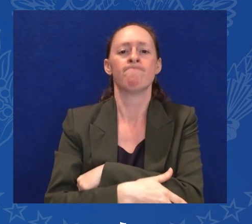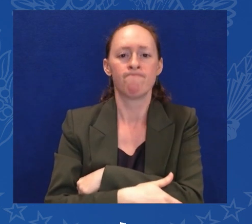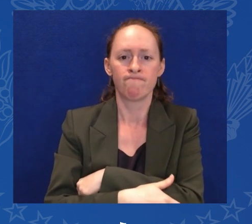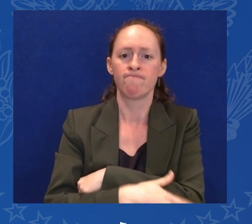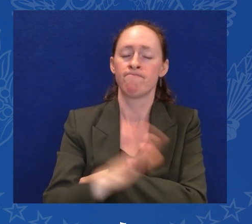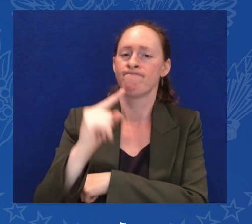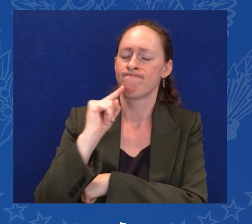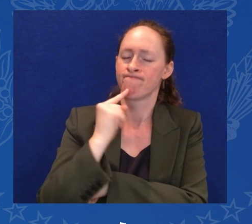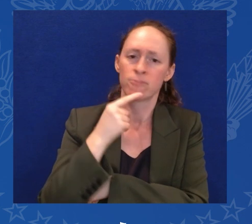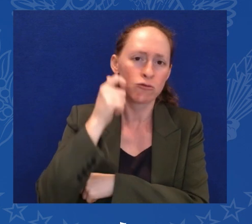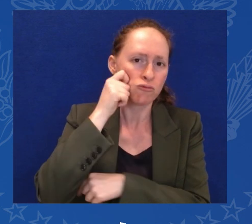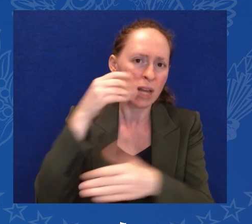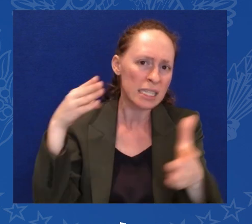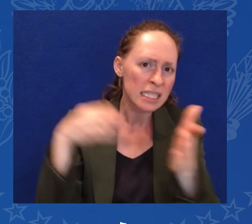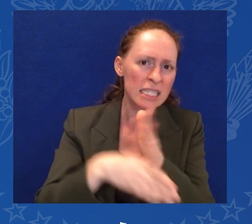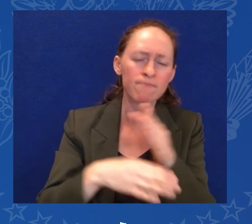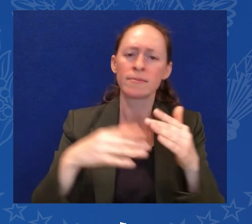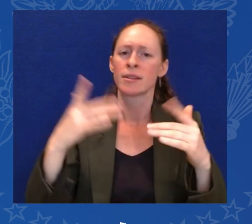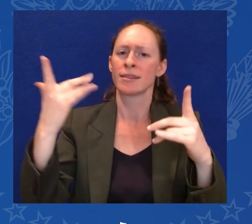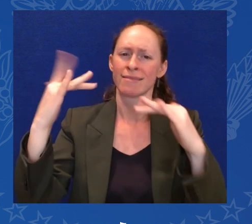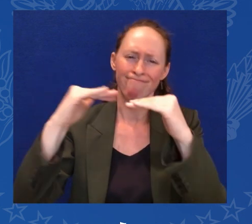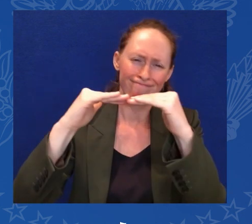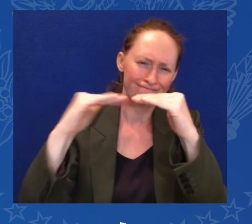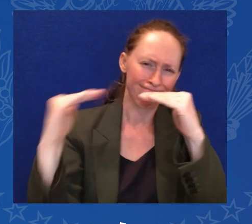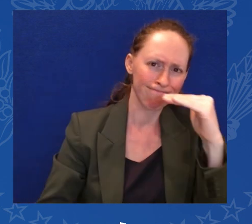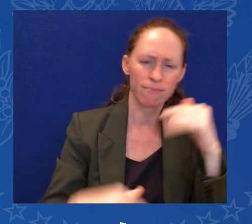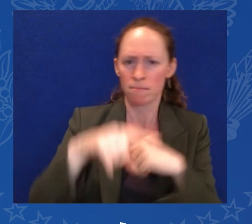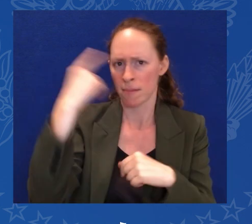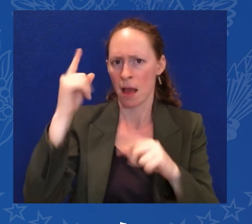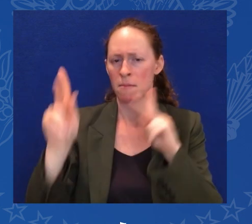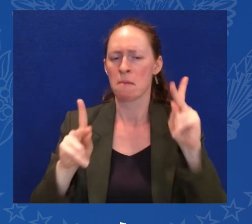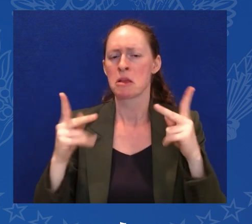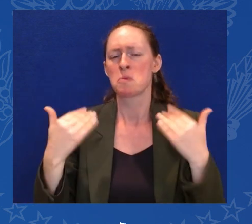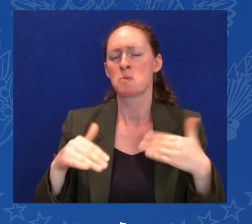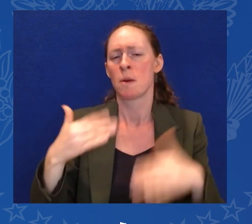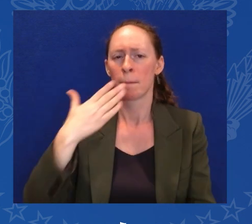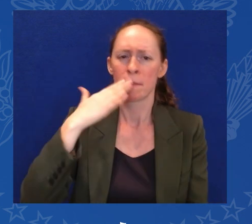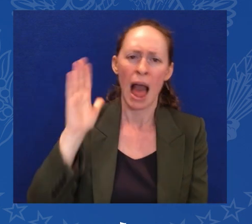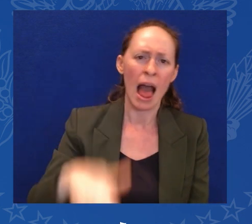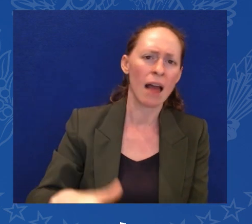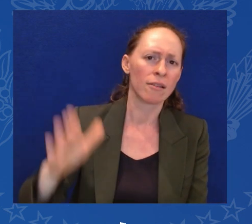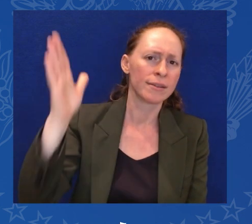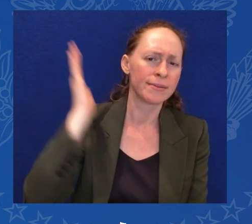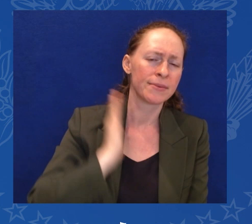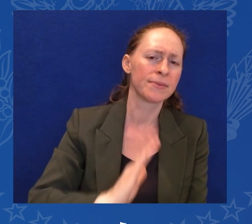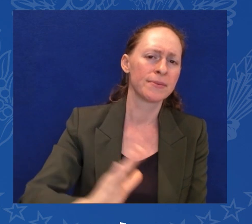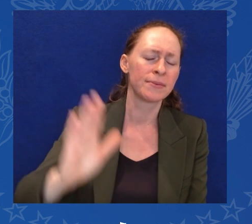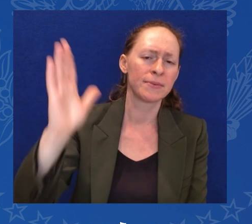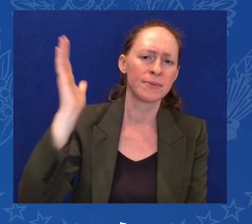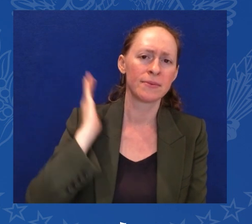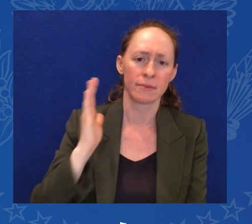It's hard to fathom. Hard to fathom this even in war for me. It's hard to fathom.